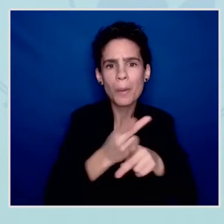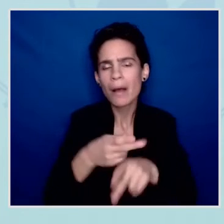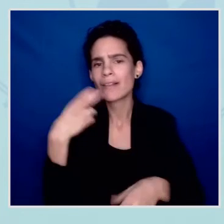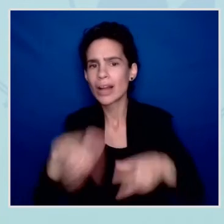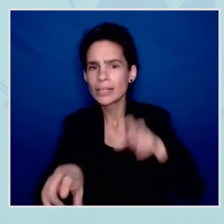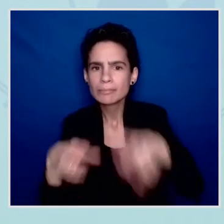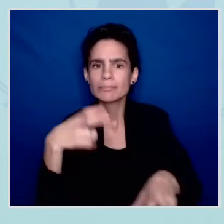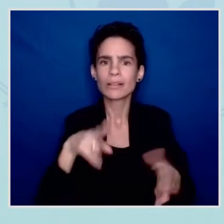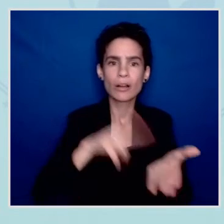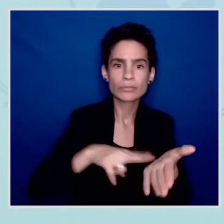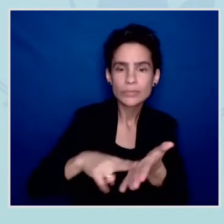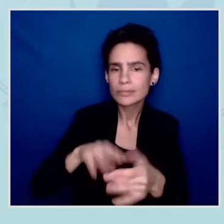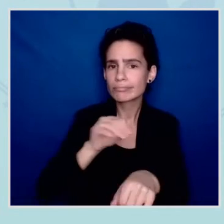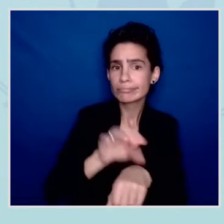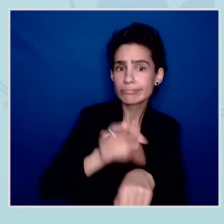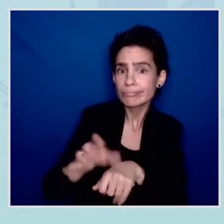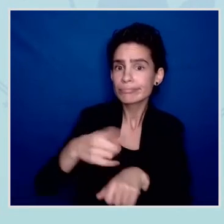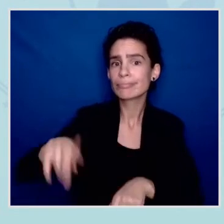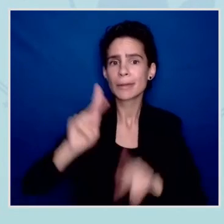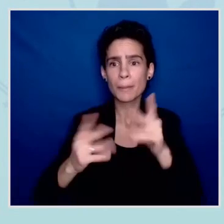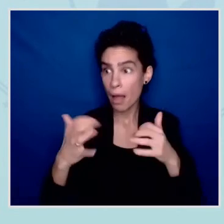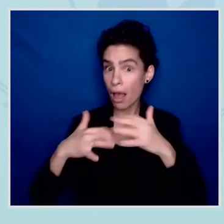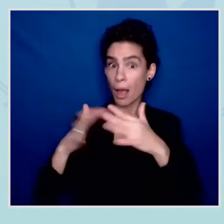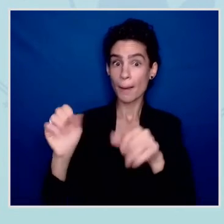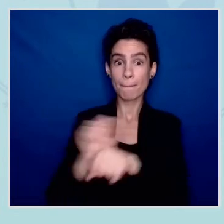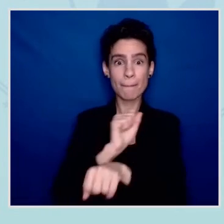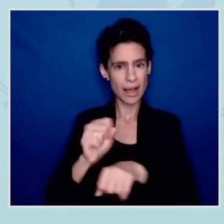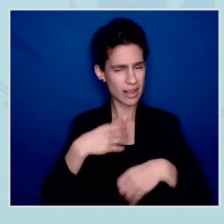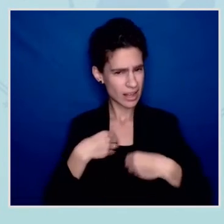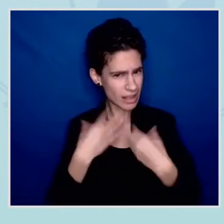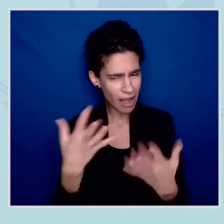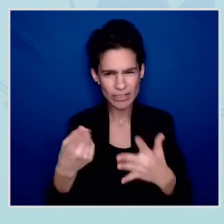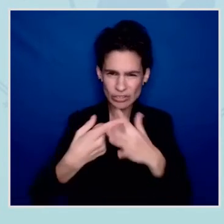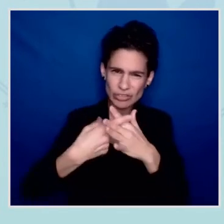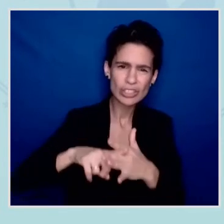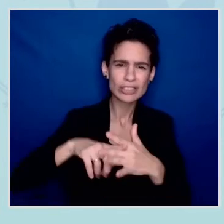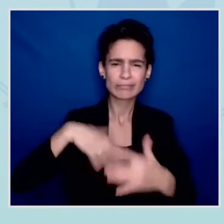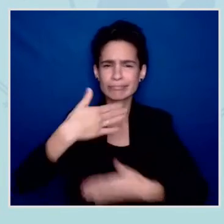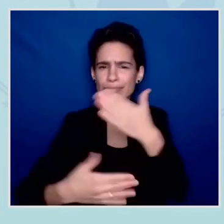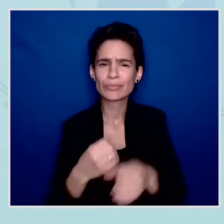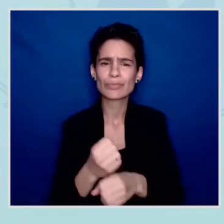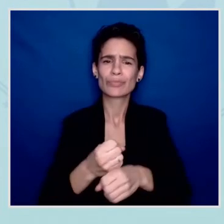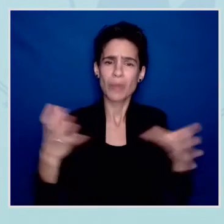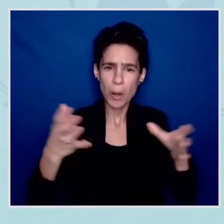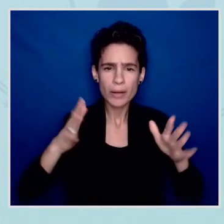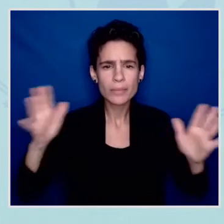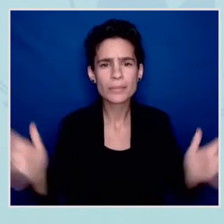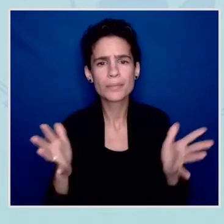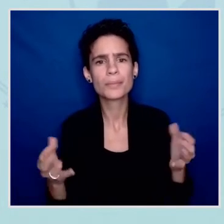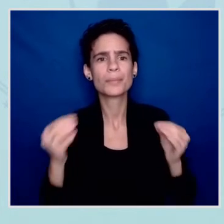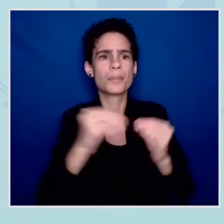NATIONAL SCALE. I FORMED A DEEP PASSION FOR THE SBA'S WORK, PROVIDING LOANS, INVESTMENTS, CONTRACTS AND